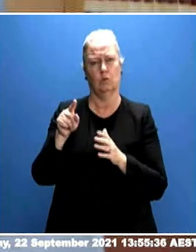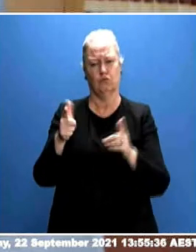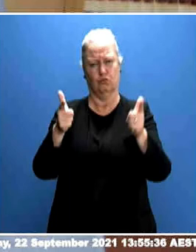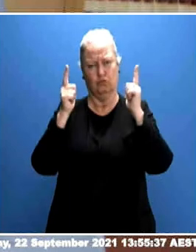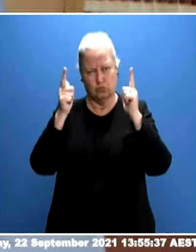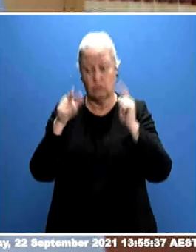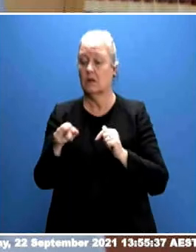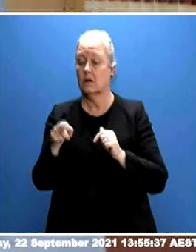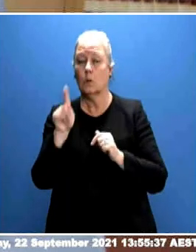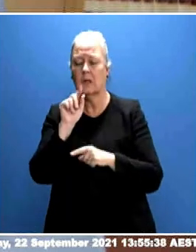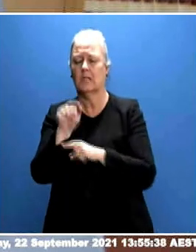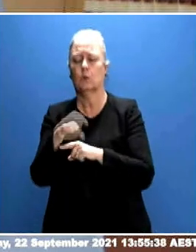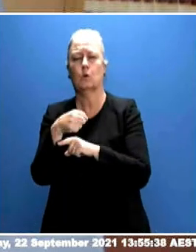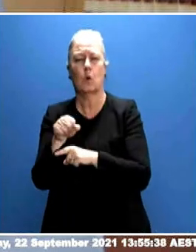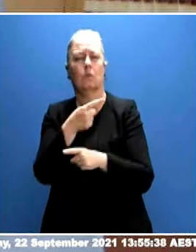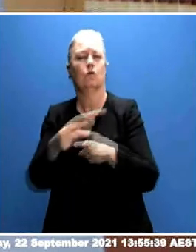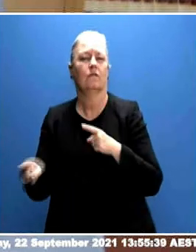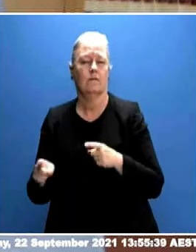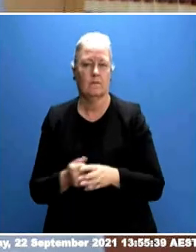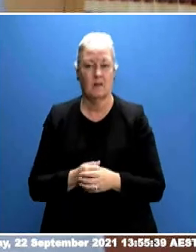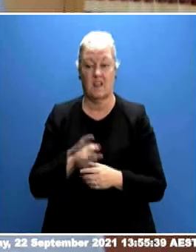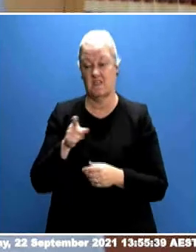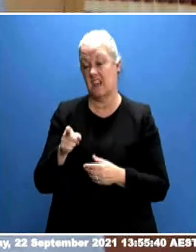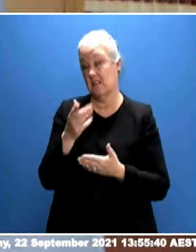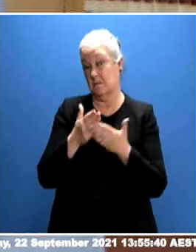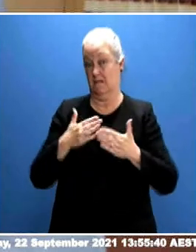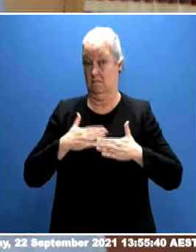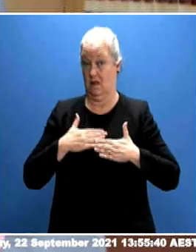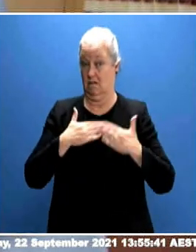So that is part of one of my responsibilities and so, referrals will